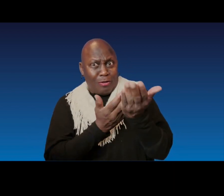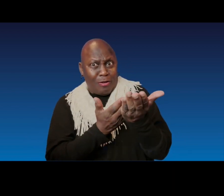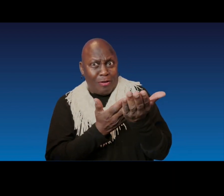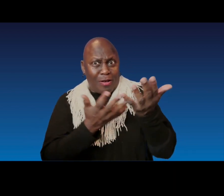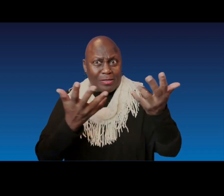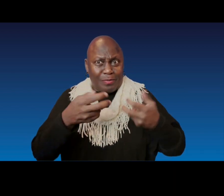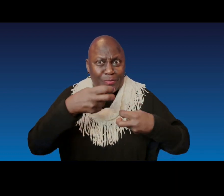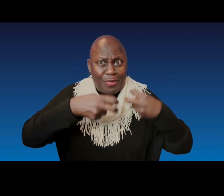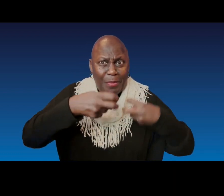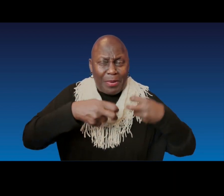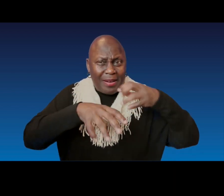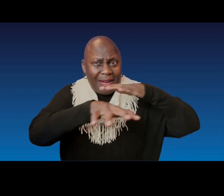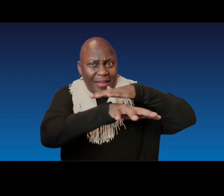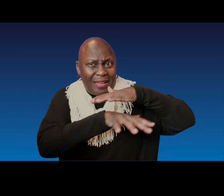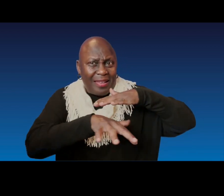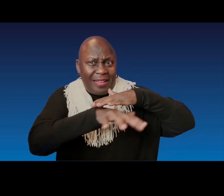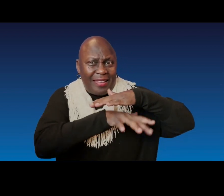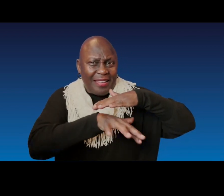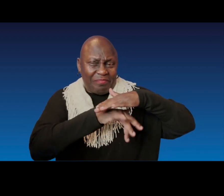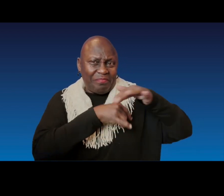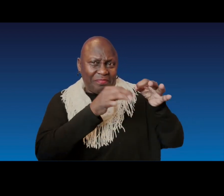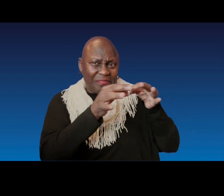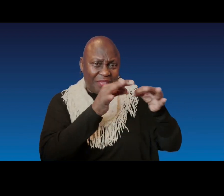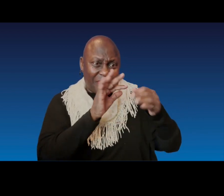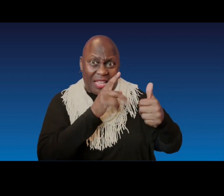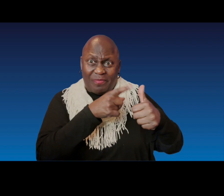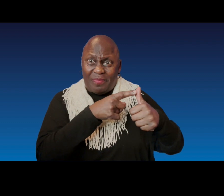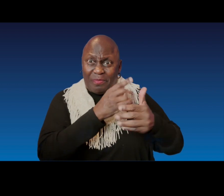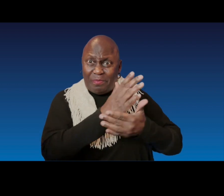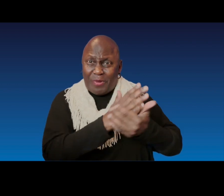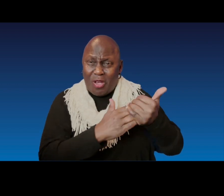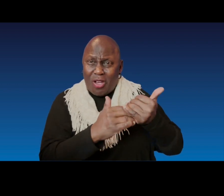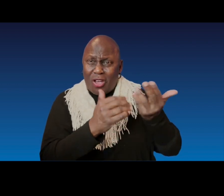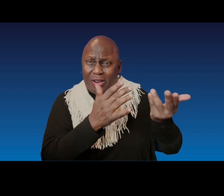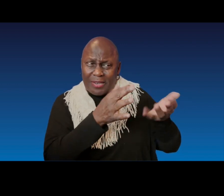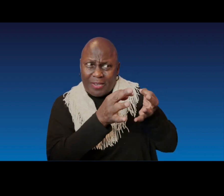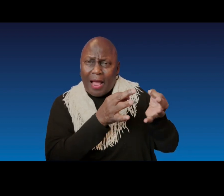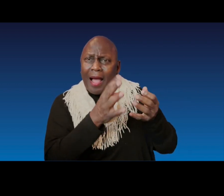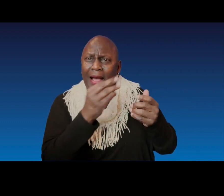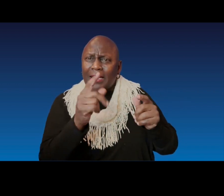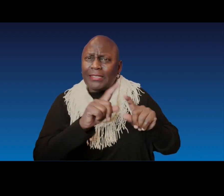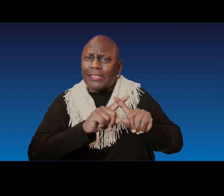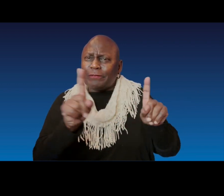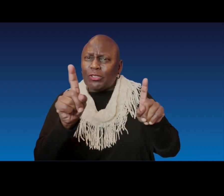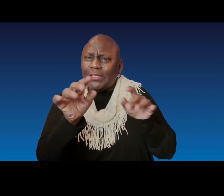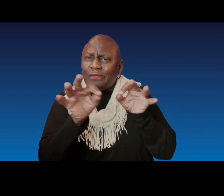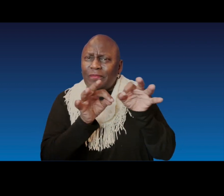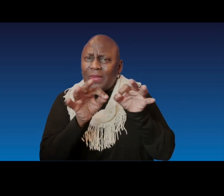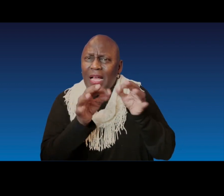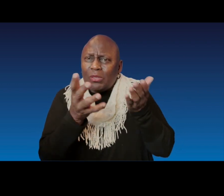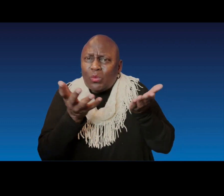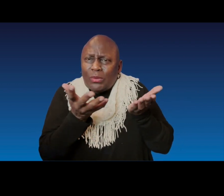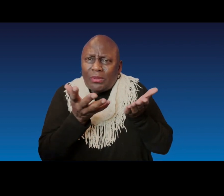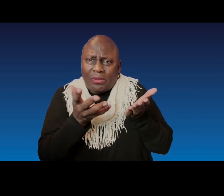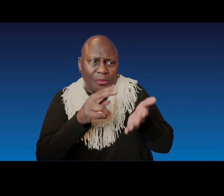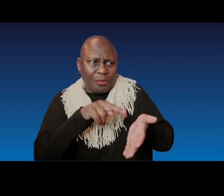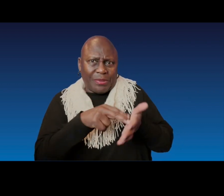Now I've talked about the root cause and underlying problems. That was the first part, and I've shared a distinction between language